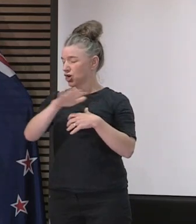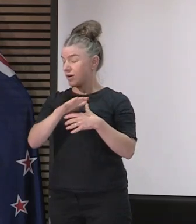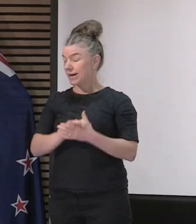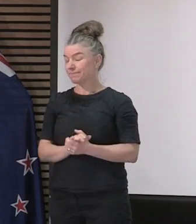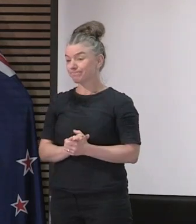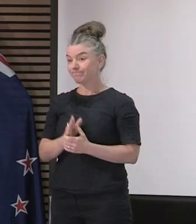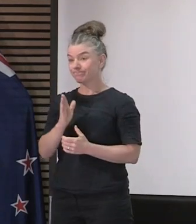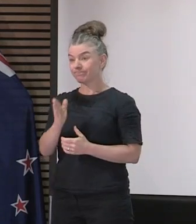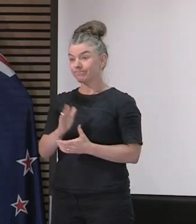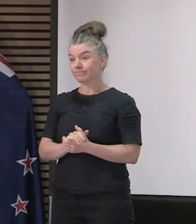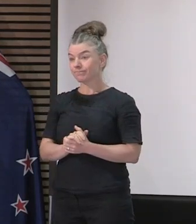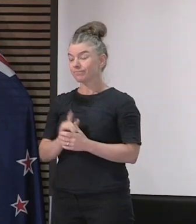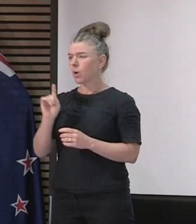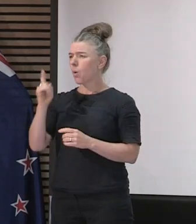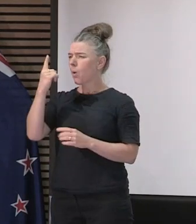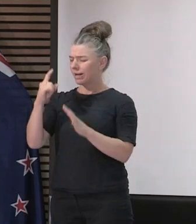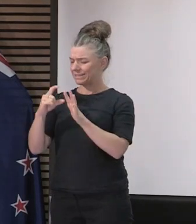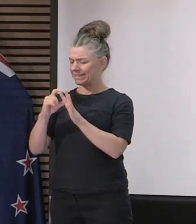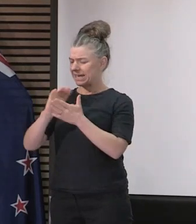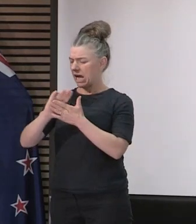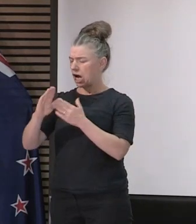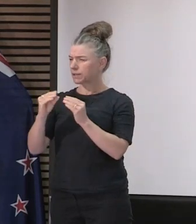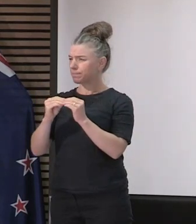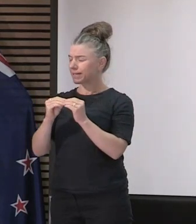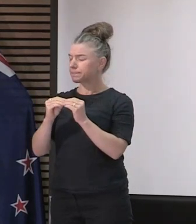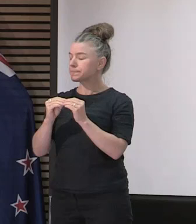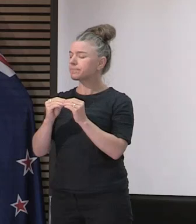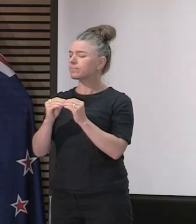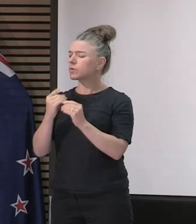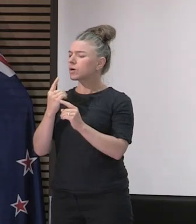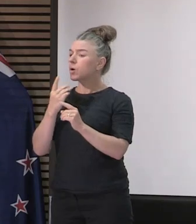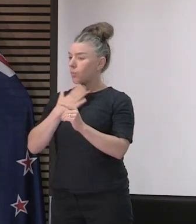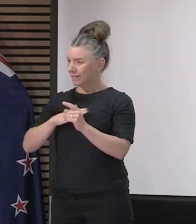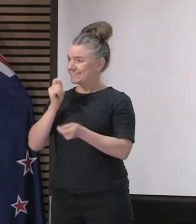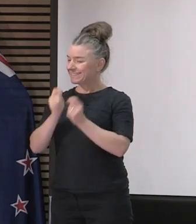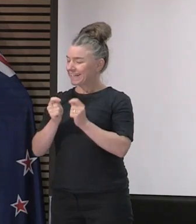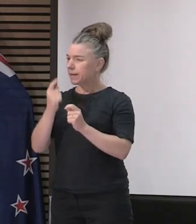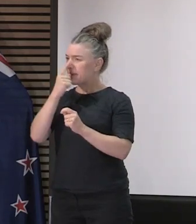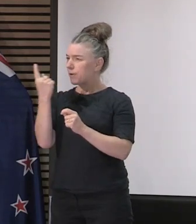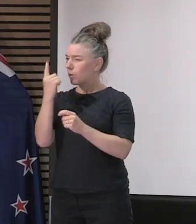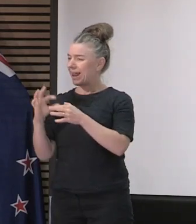advice that infectious disease specialist give. >> The